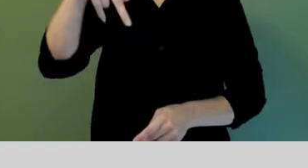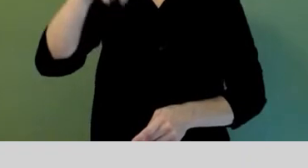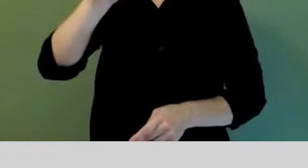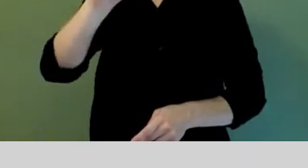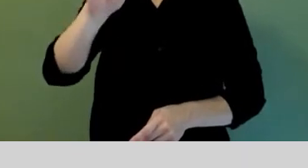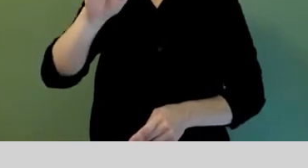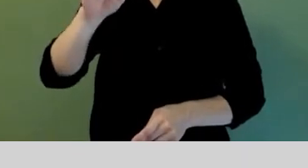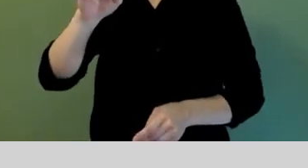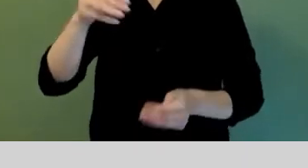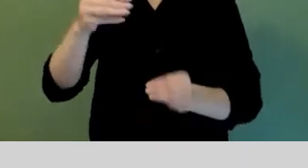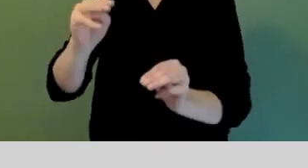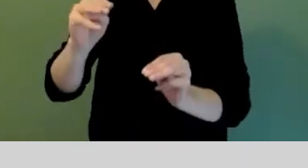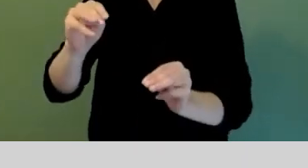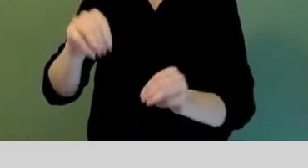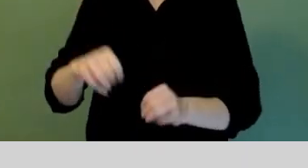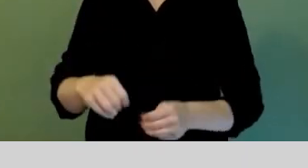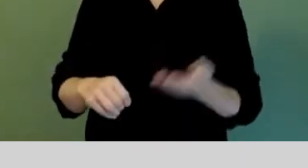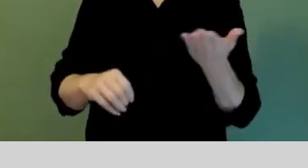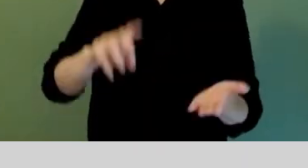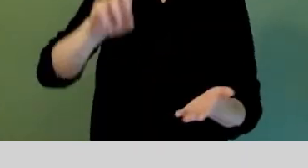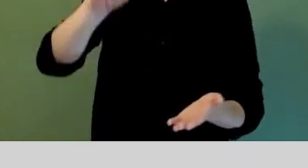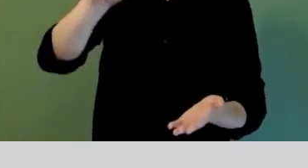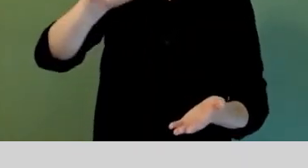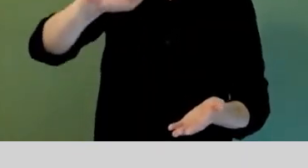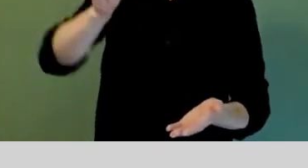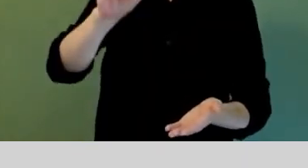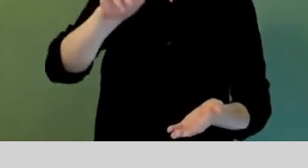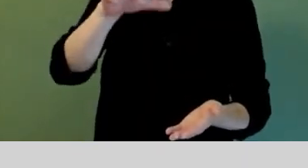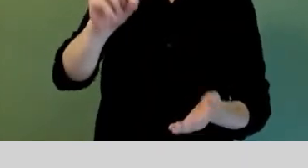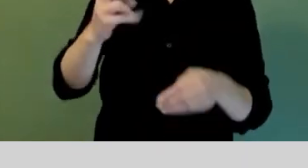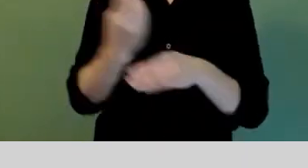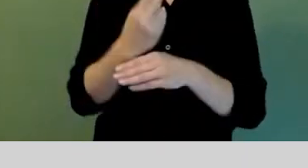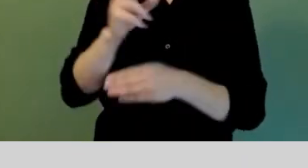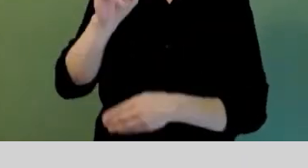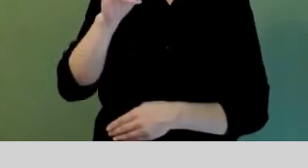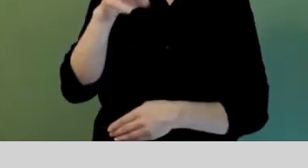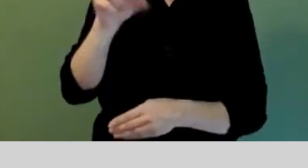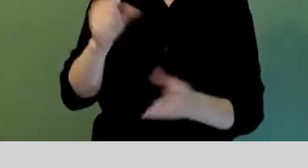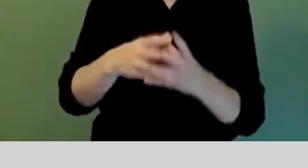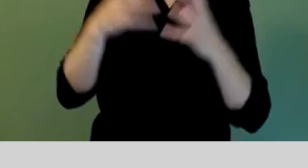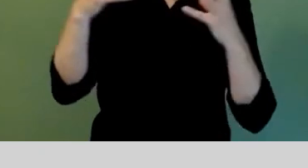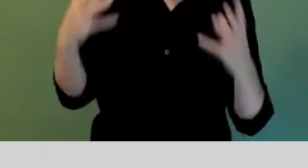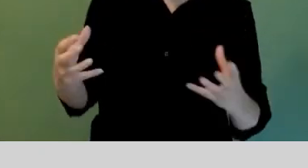And Django uses decorators all over the place. It's made the great observation that sometimes